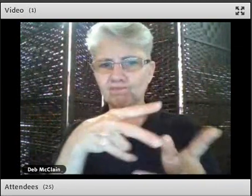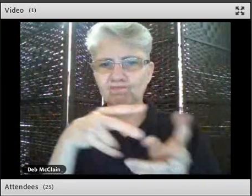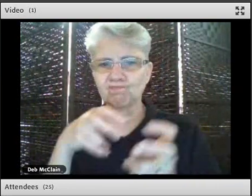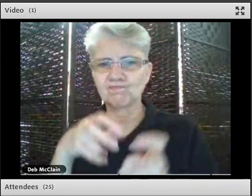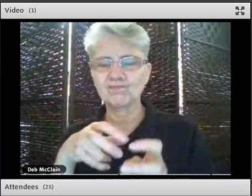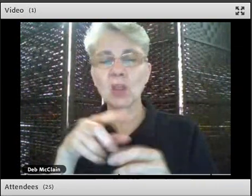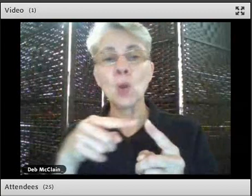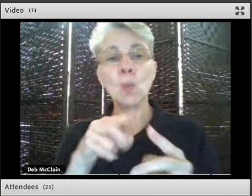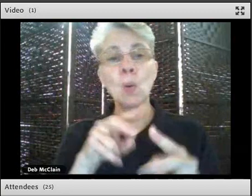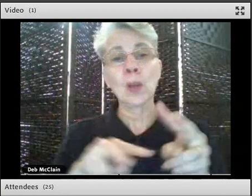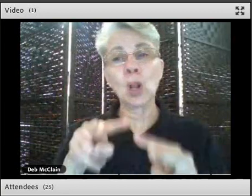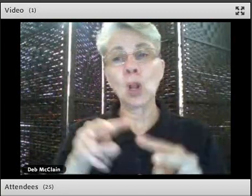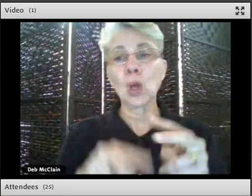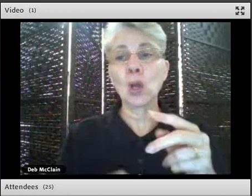we'll see more information,